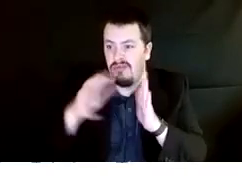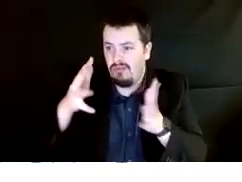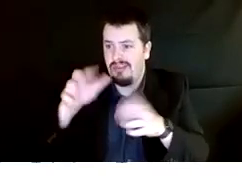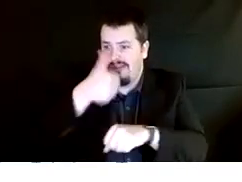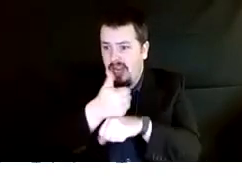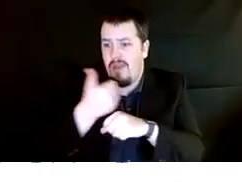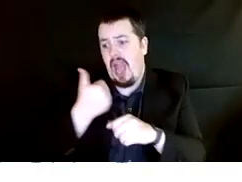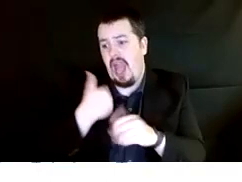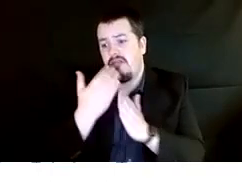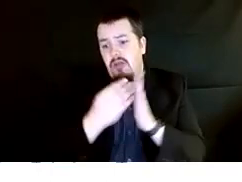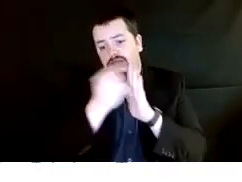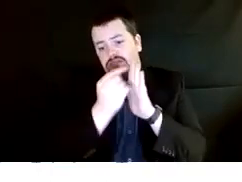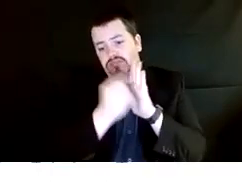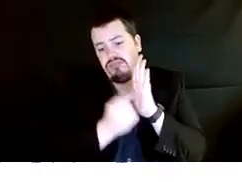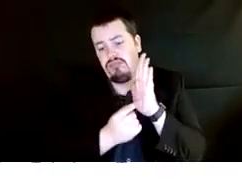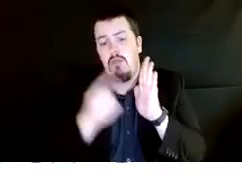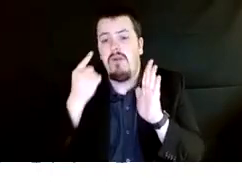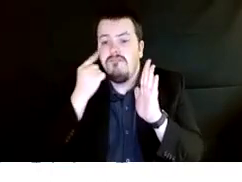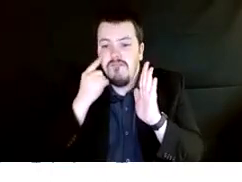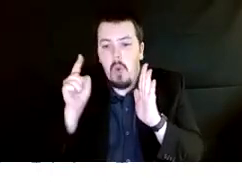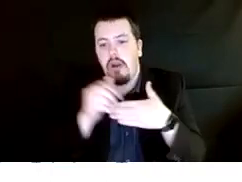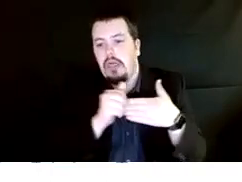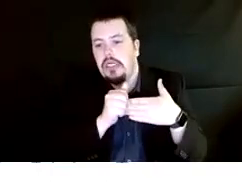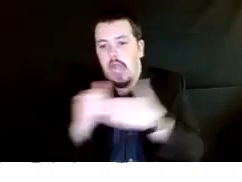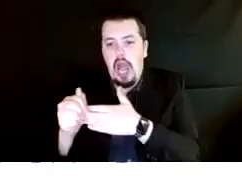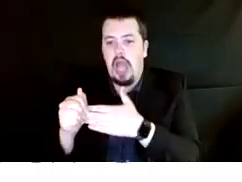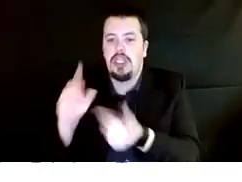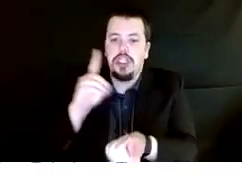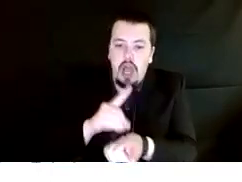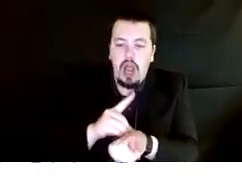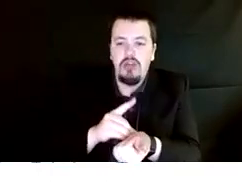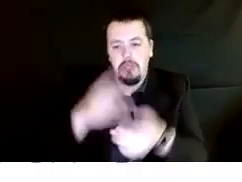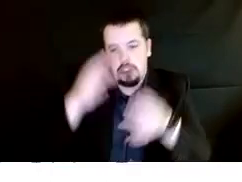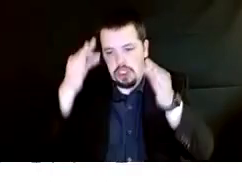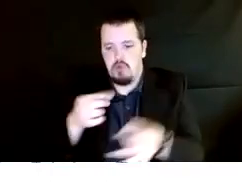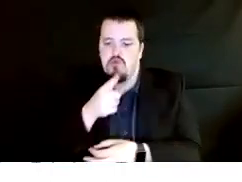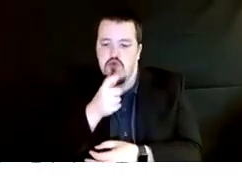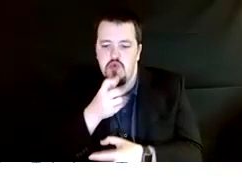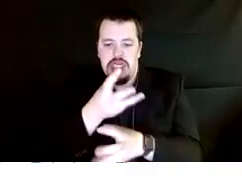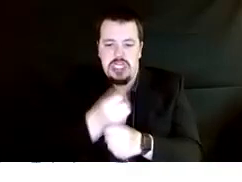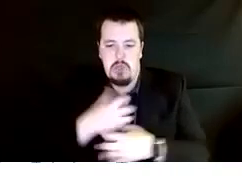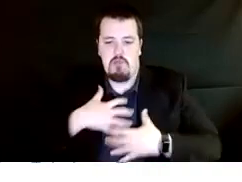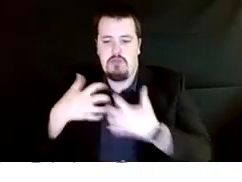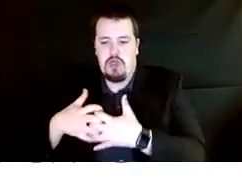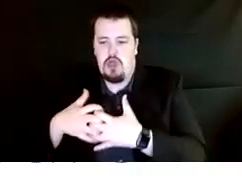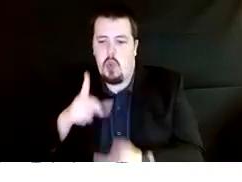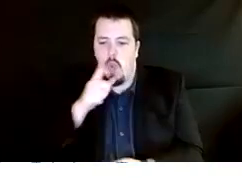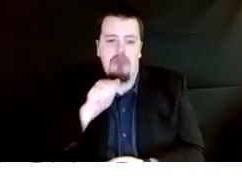in there for guiding doctors to decide who gets a ventilator and who doesn't when there's not enough